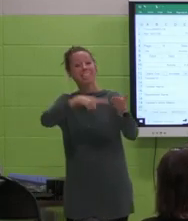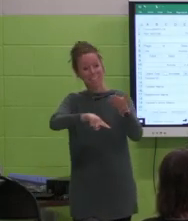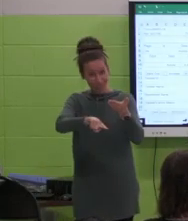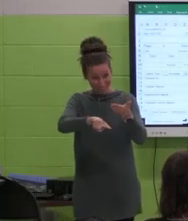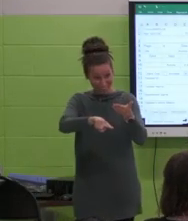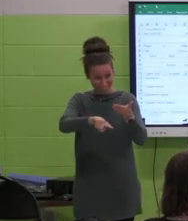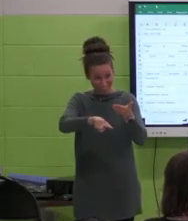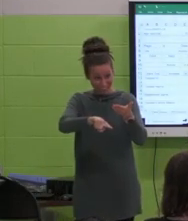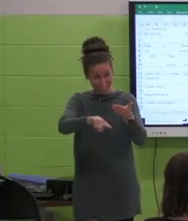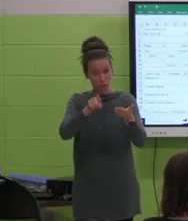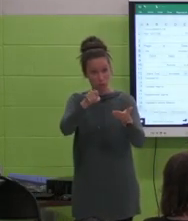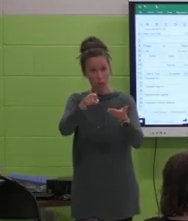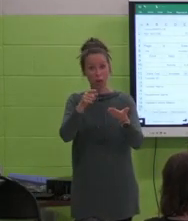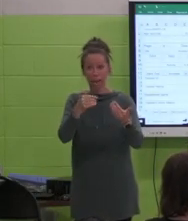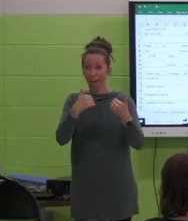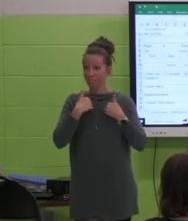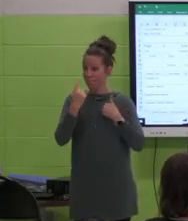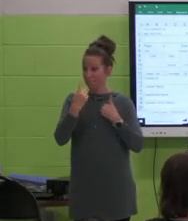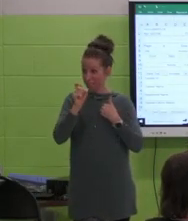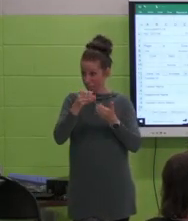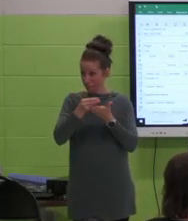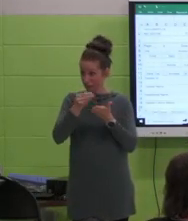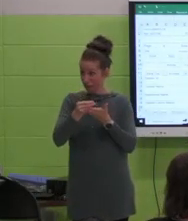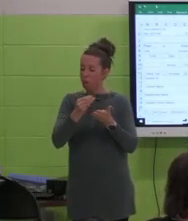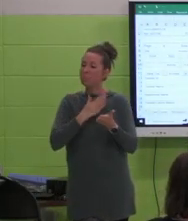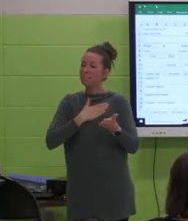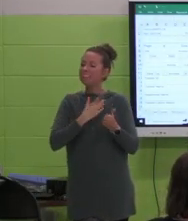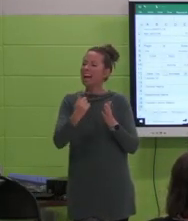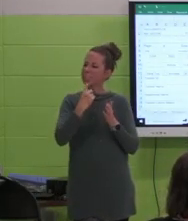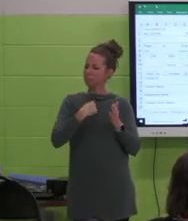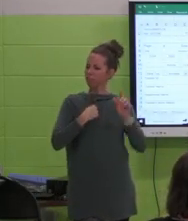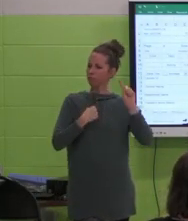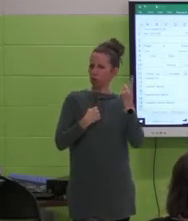something that needs to be purchased please come to me first let's see if I can find the